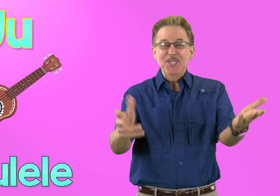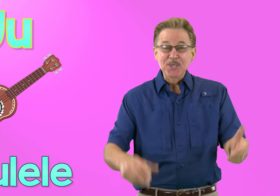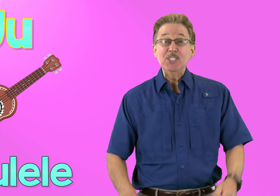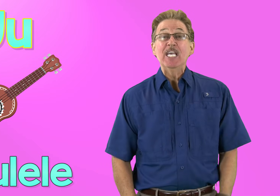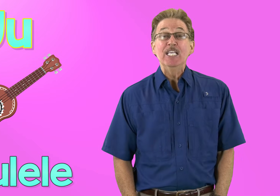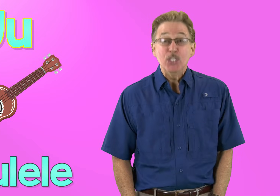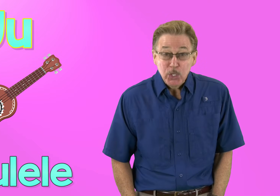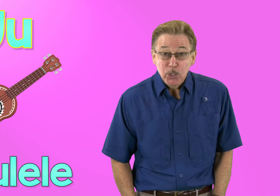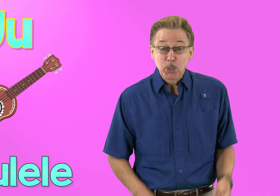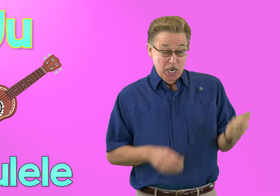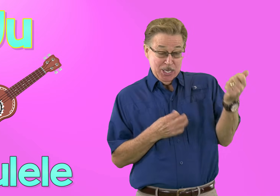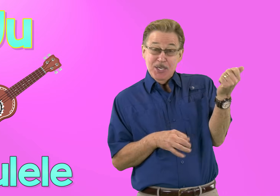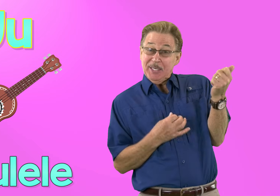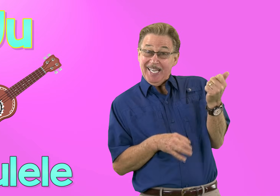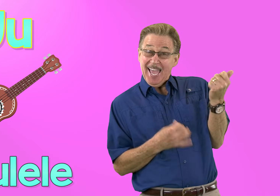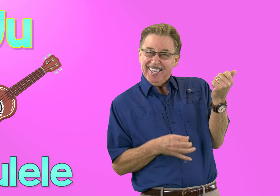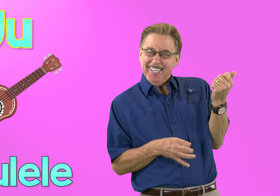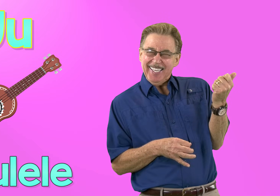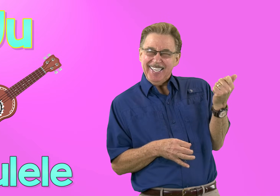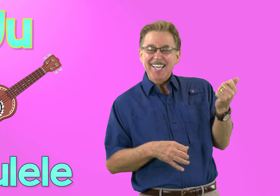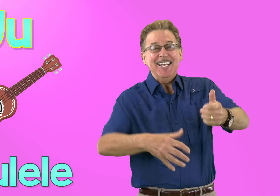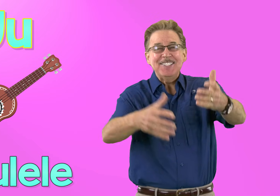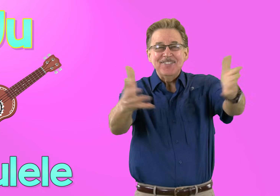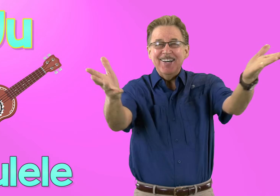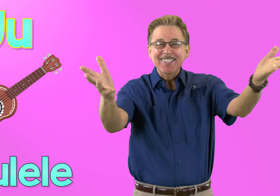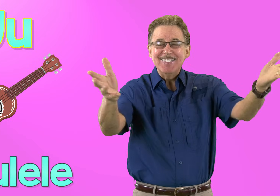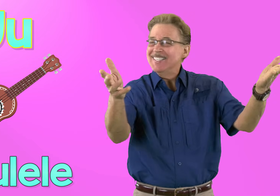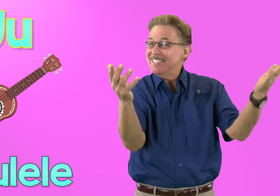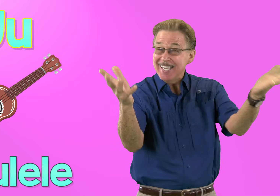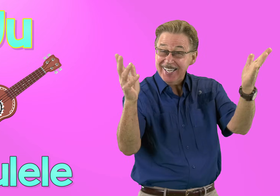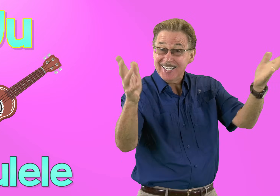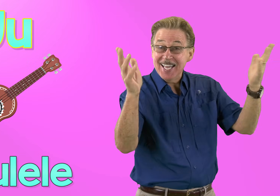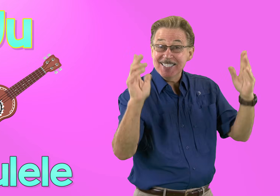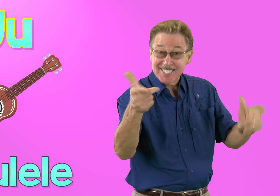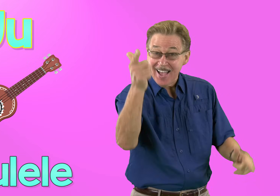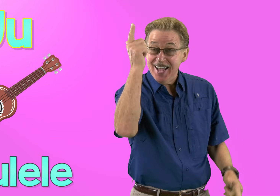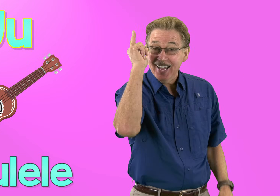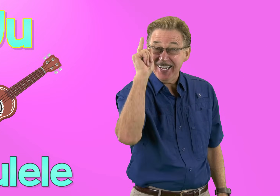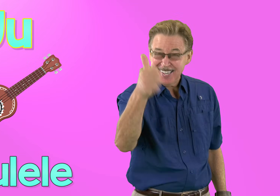U u says /u/ ukulele It's fun to sing and sign